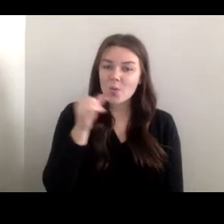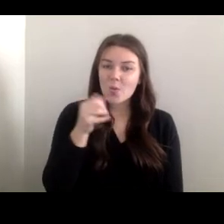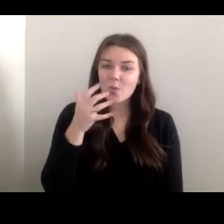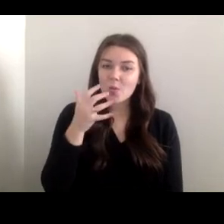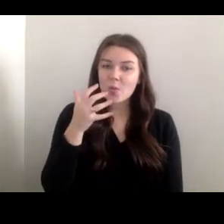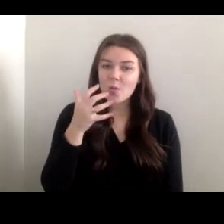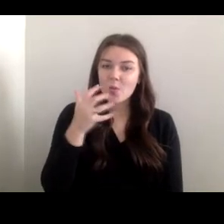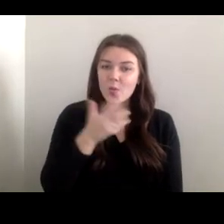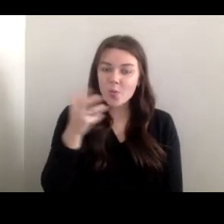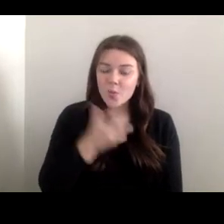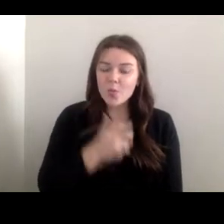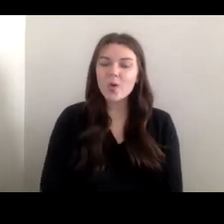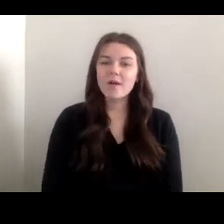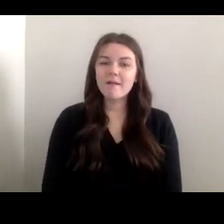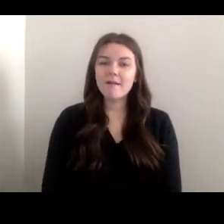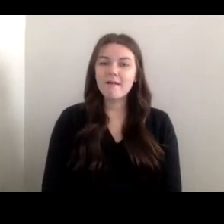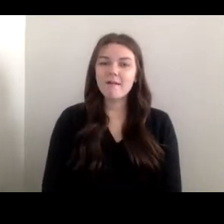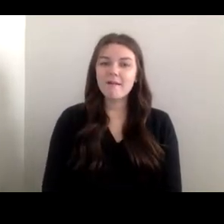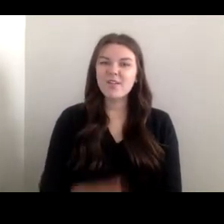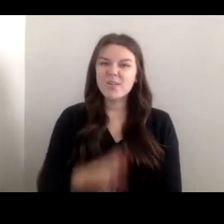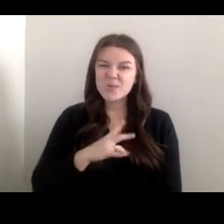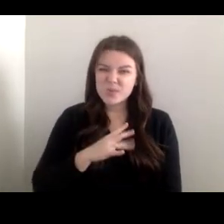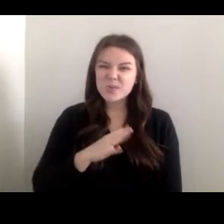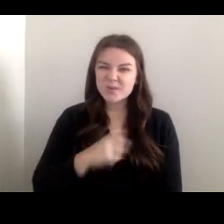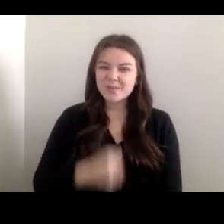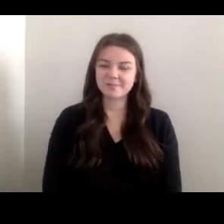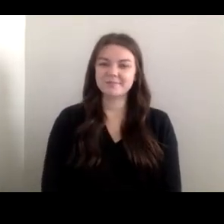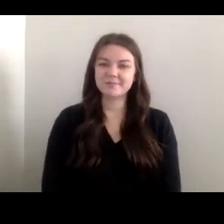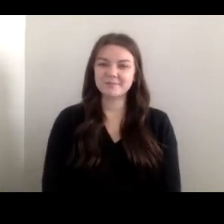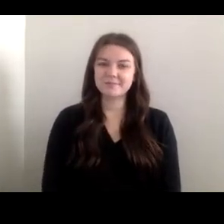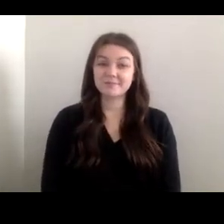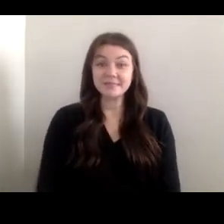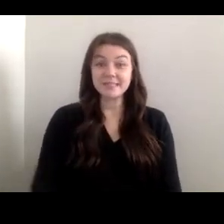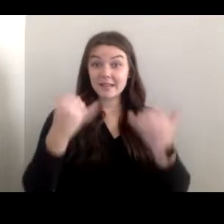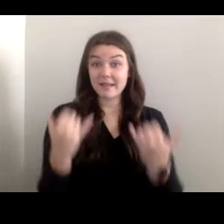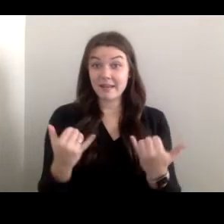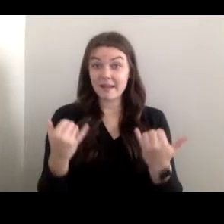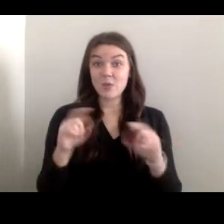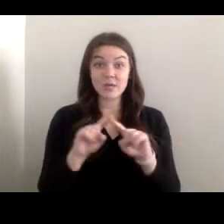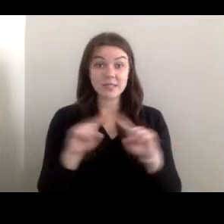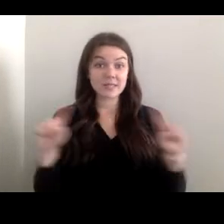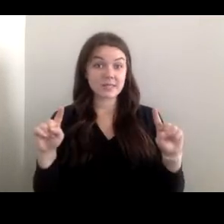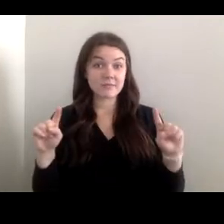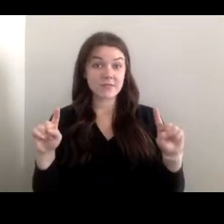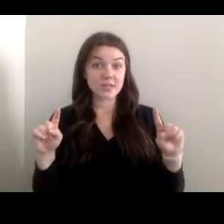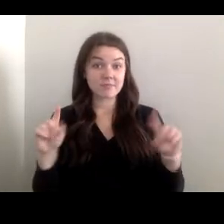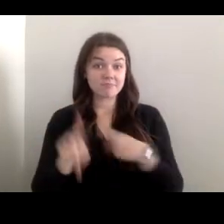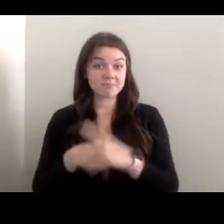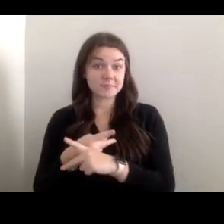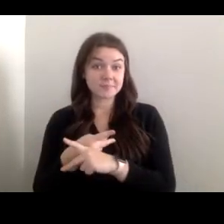That's neat. Okay, so I've got another sample of some different eggs here